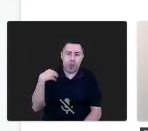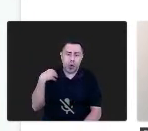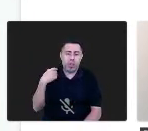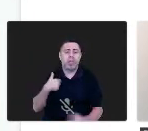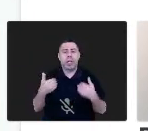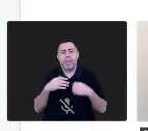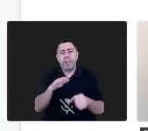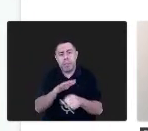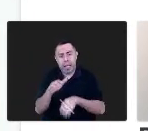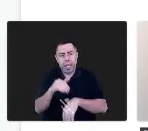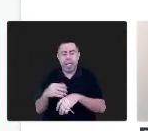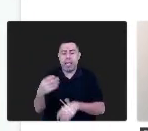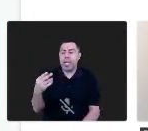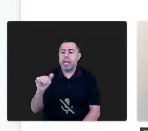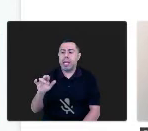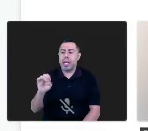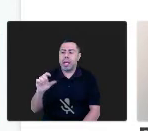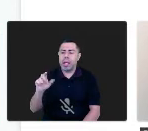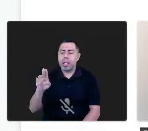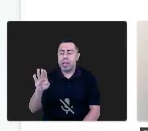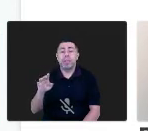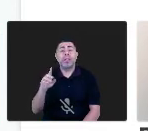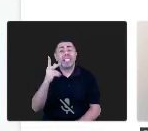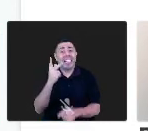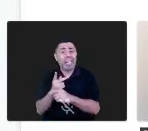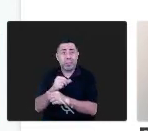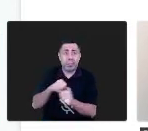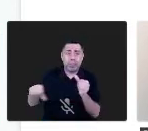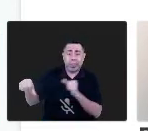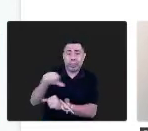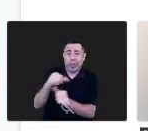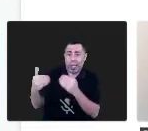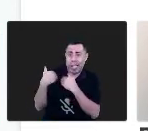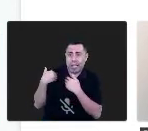other supported and accountable so like you know say hey monday 10 a.m we're gonna meet and we're